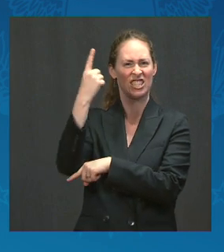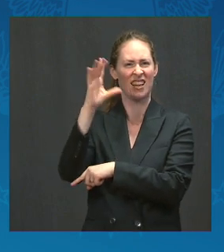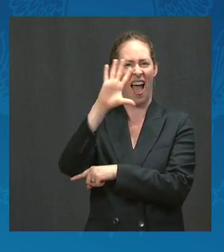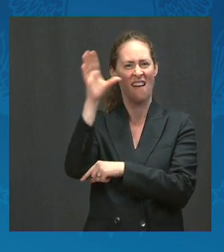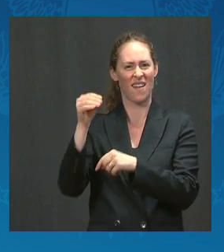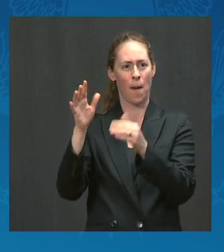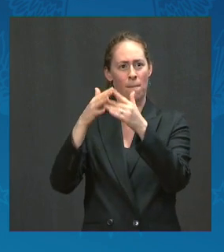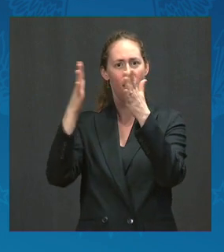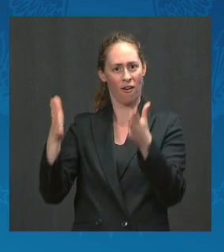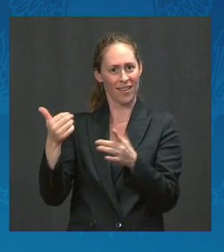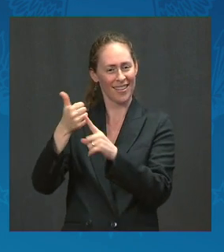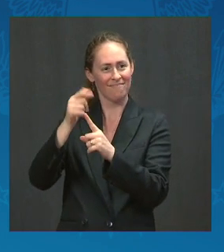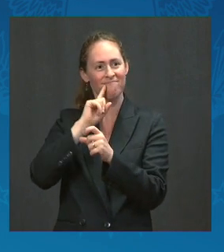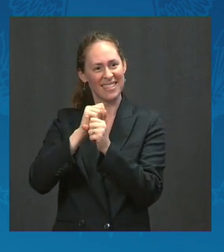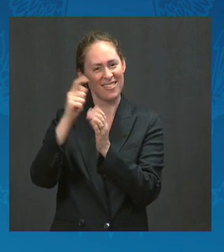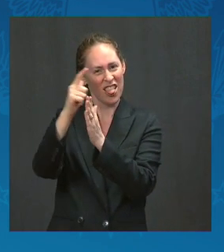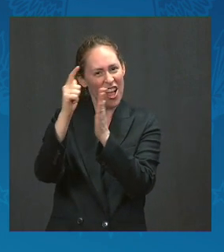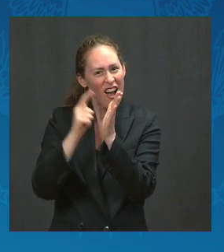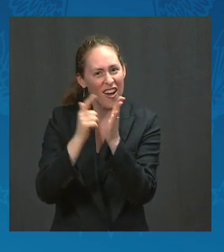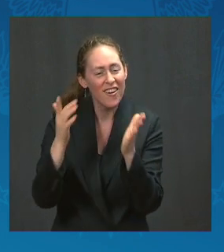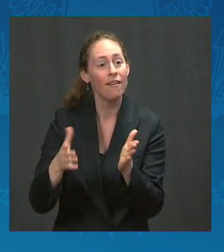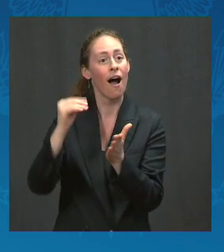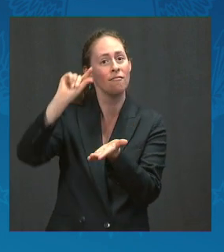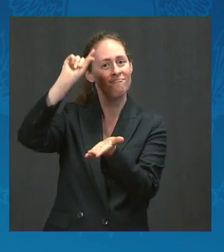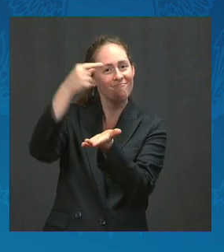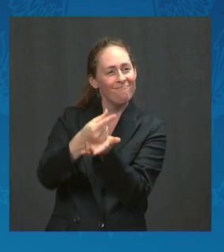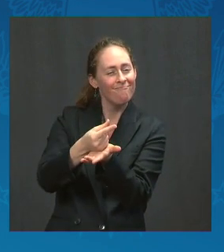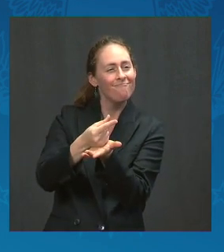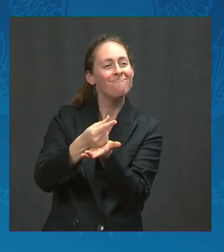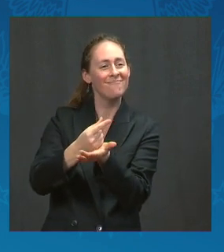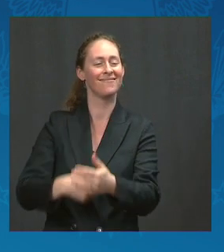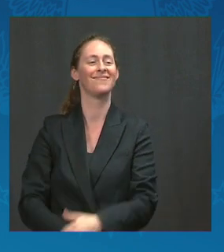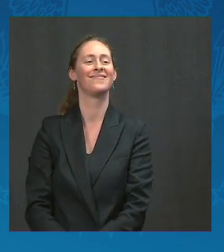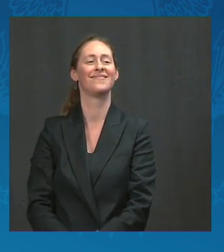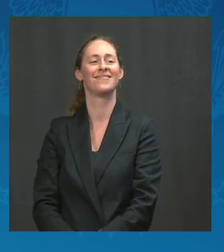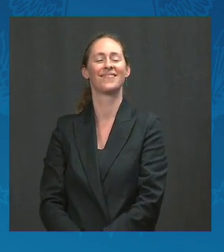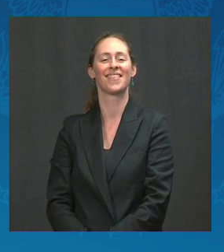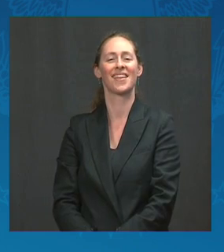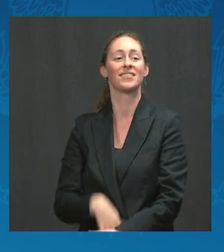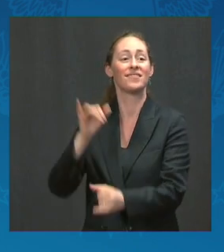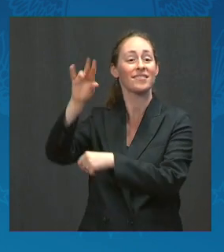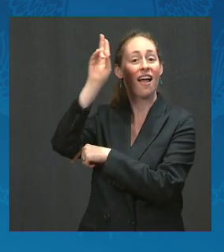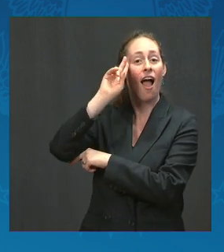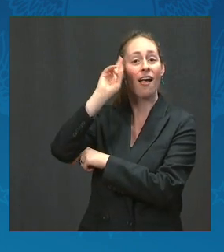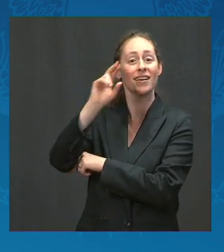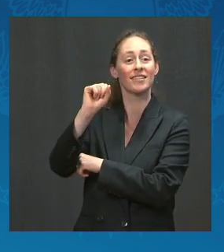I remember he was often the first that folks would call